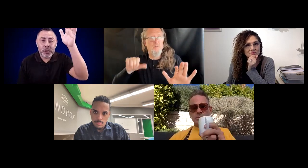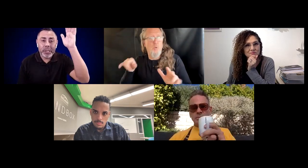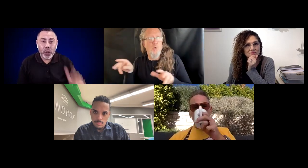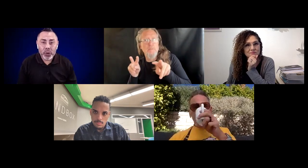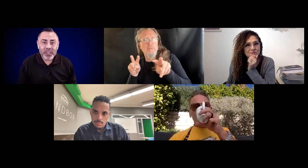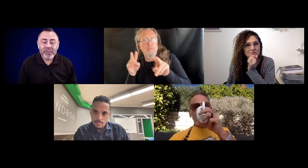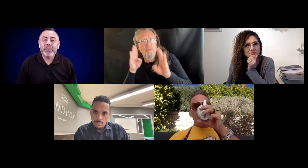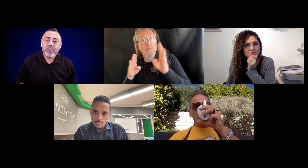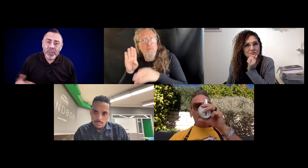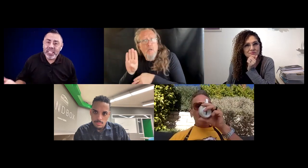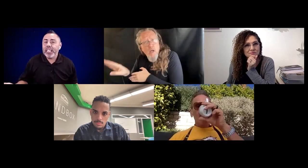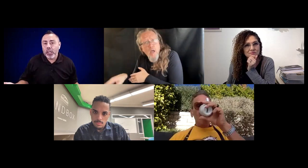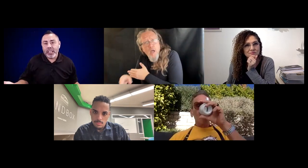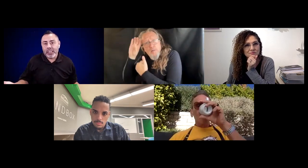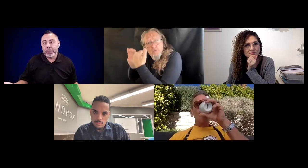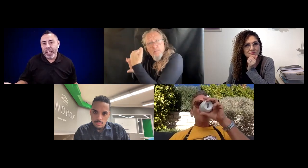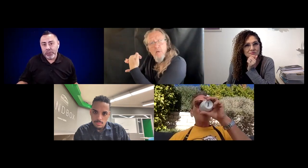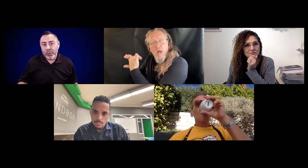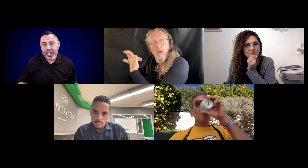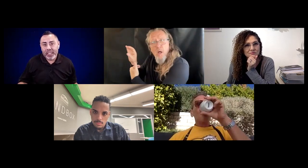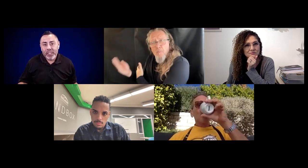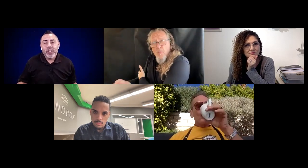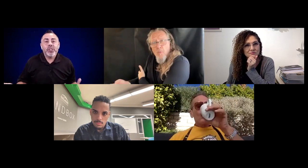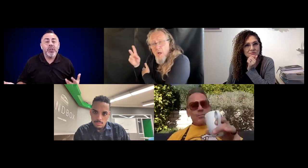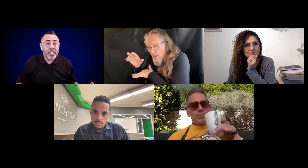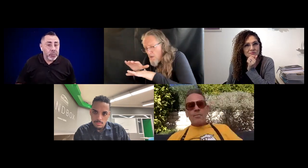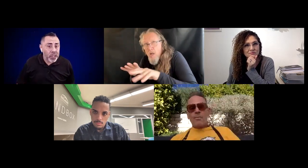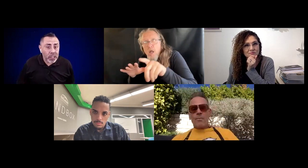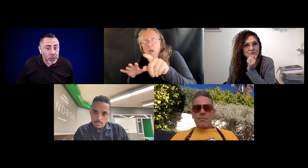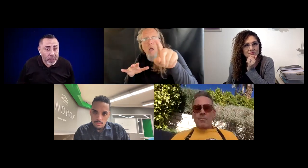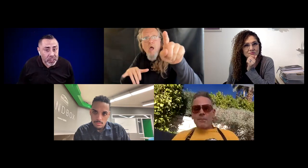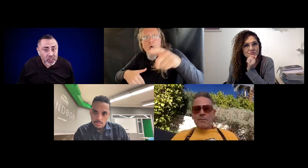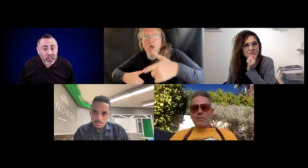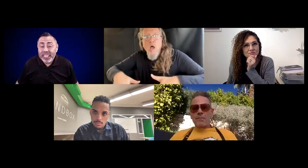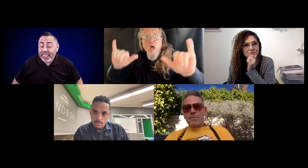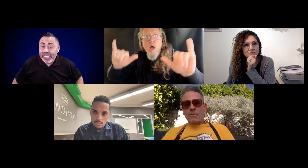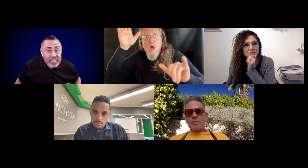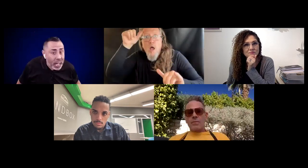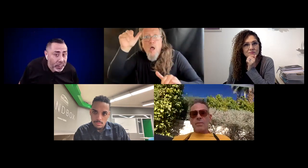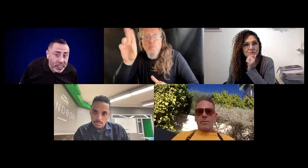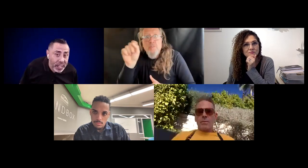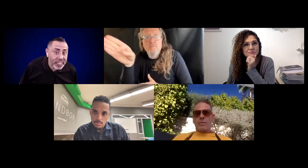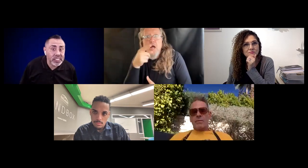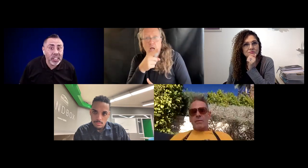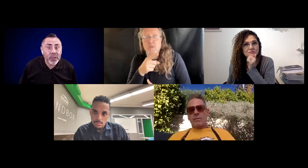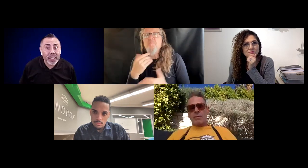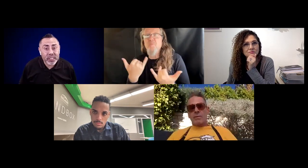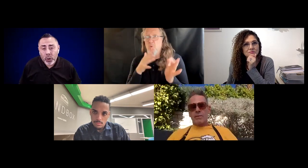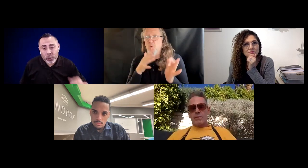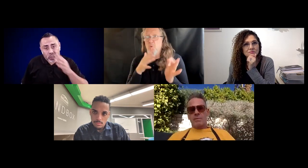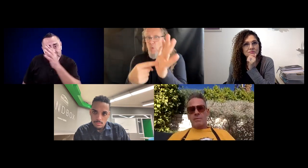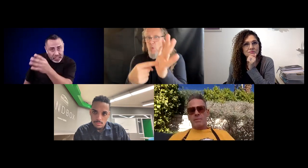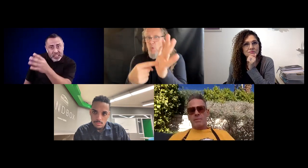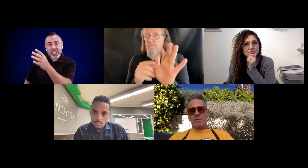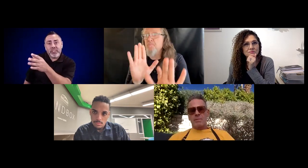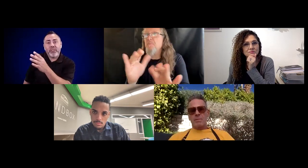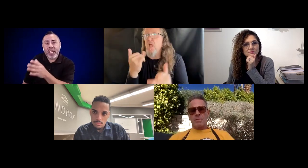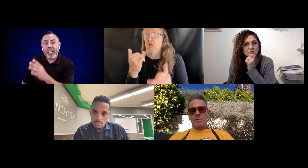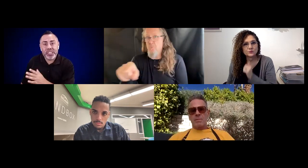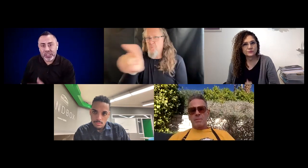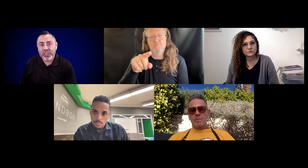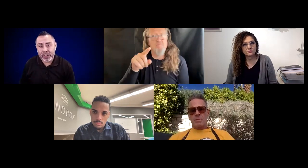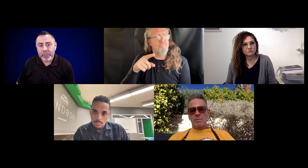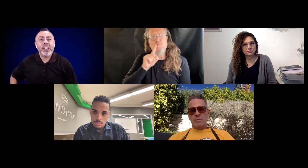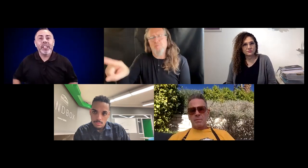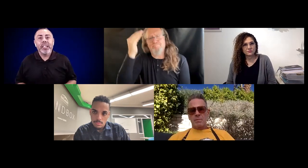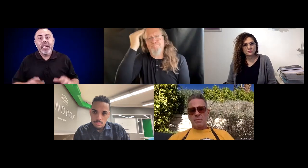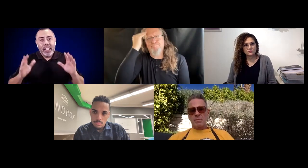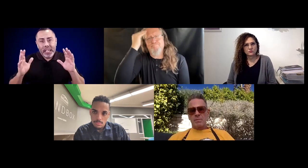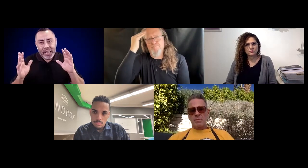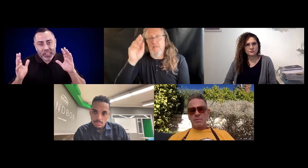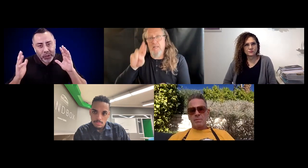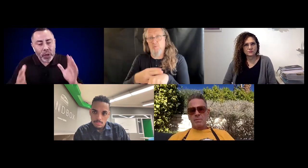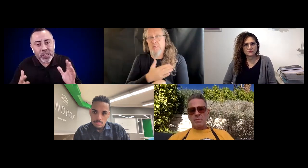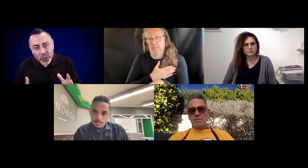Then they have lost the battle right? So their preoccupation the entire night and sunrise was looking to see if the flag was still there, and so I want to show you a video.